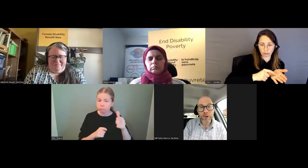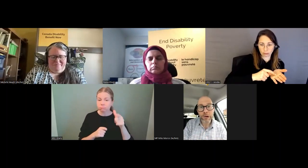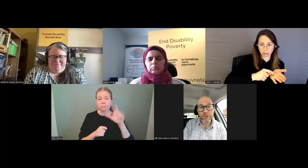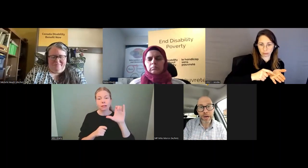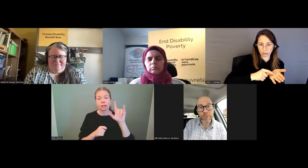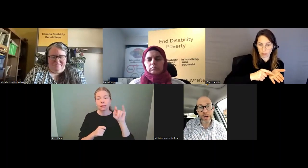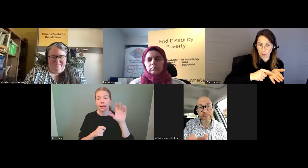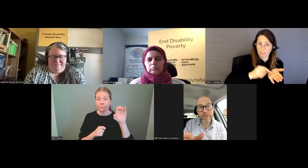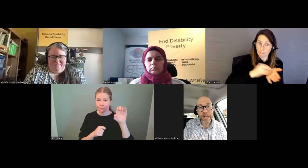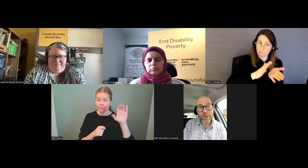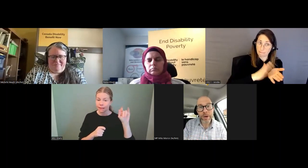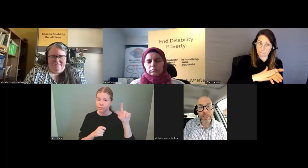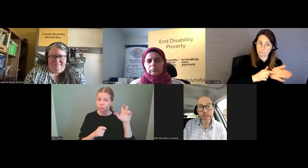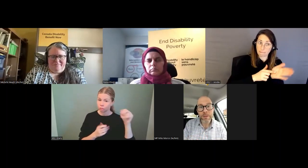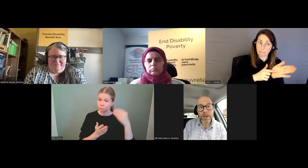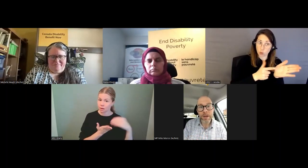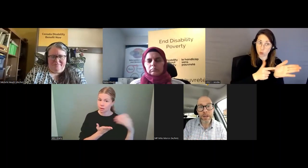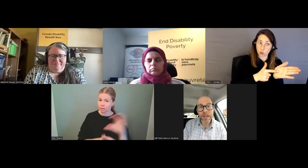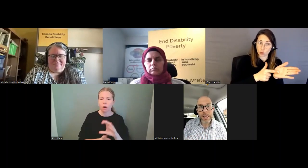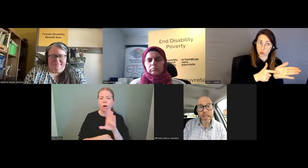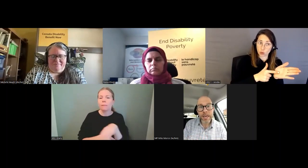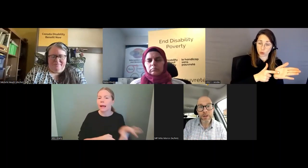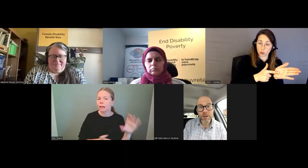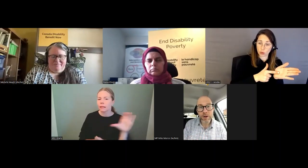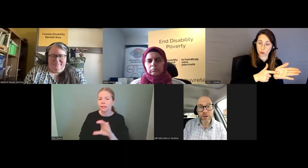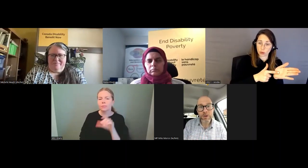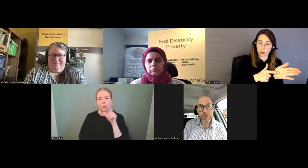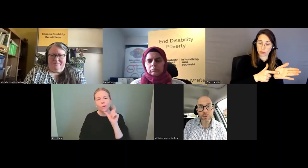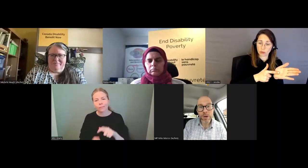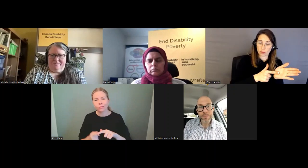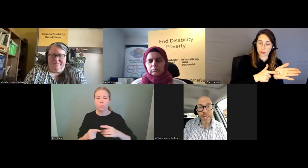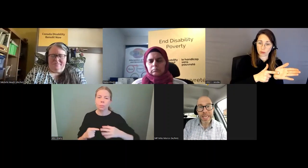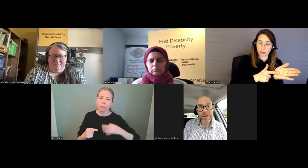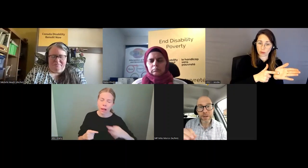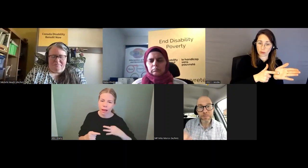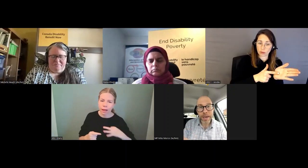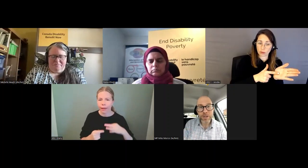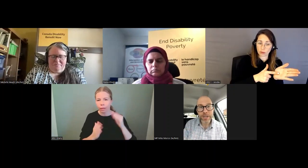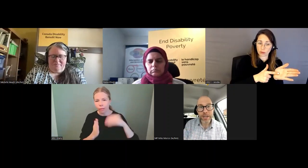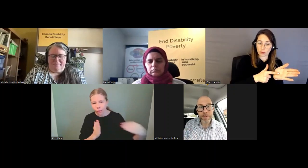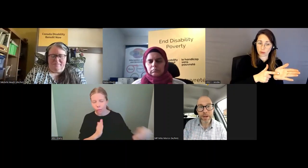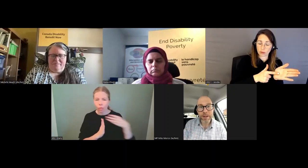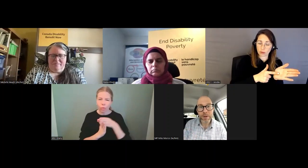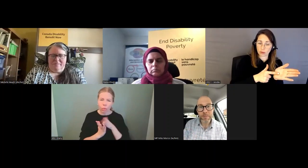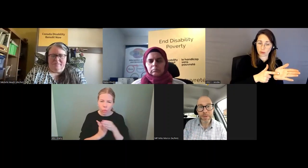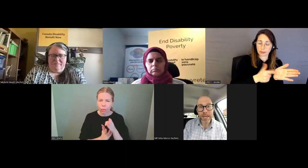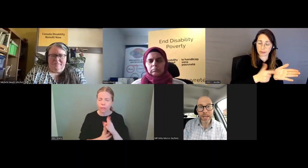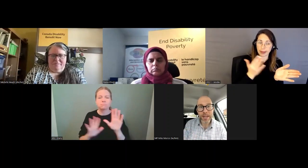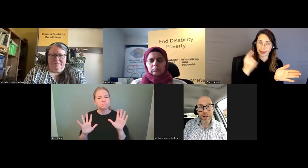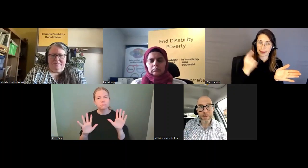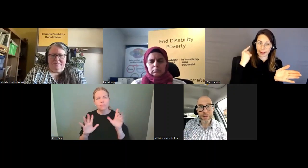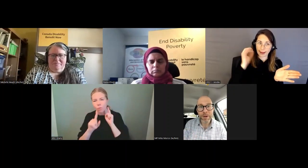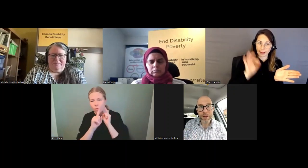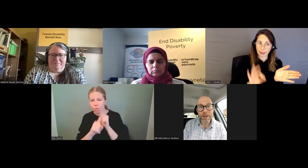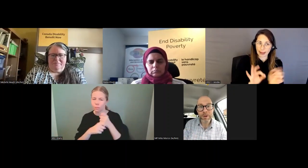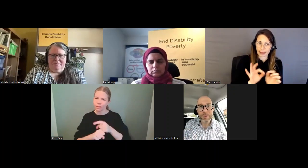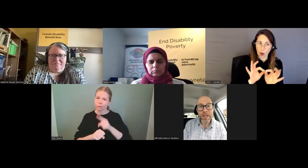THEY HAVE LANGUAGE IN THE BILL THAT STARTS TO GIVE US THE BEST CHANCE POSSIBLE THAT BEING ACCESSIBLE IS POSSIBLE.